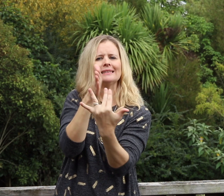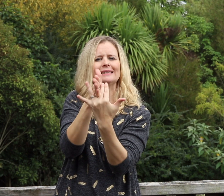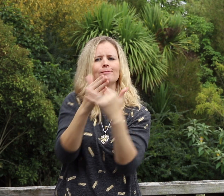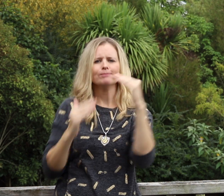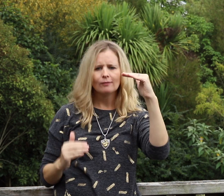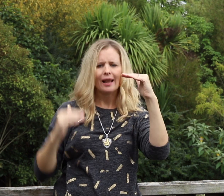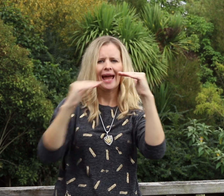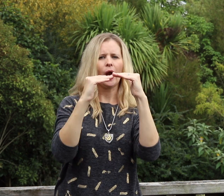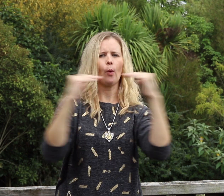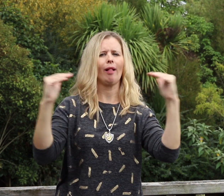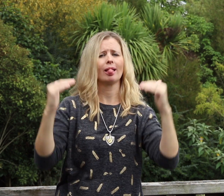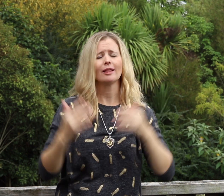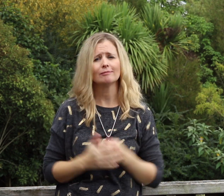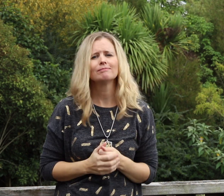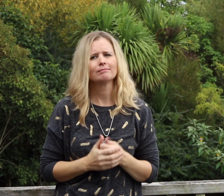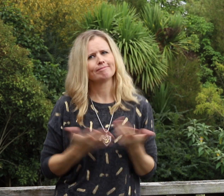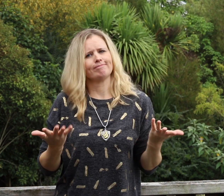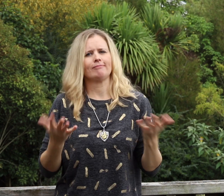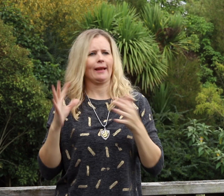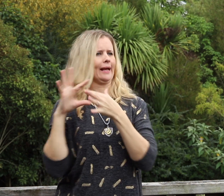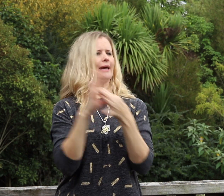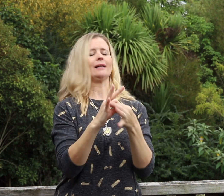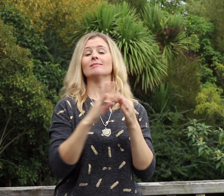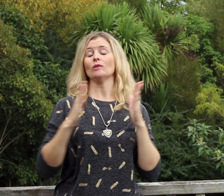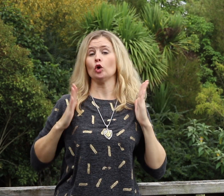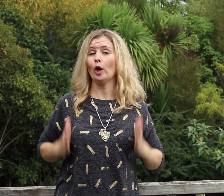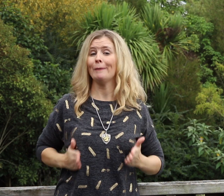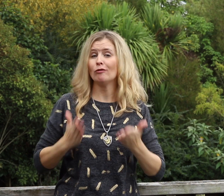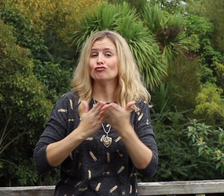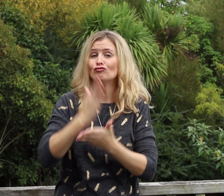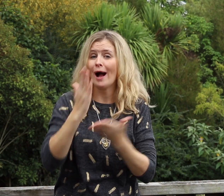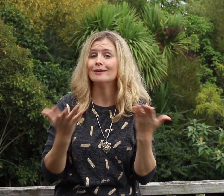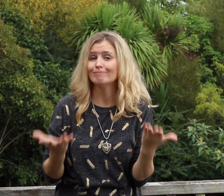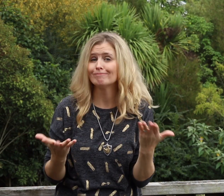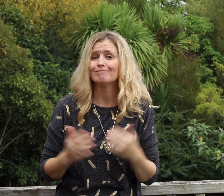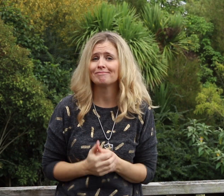accessibility for equality. After all, it is our human right.